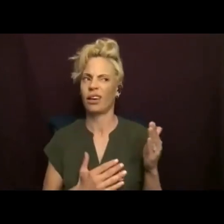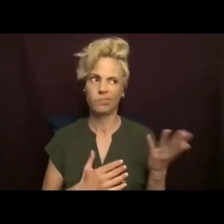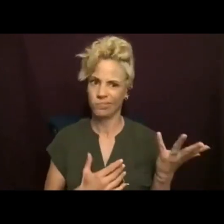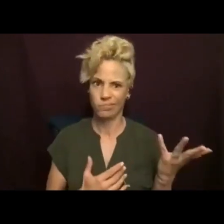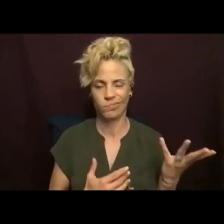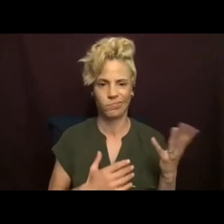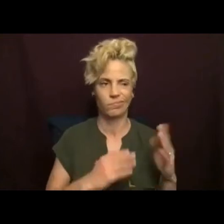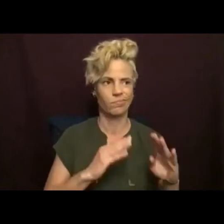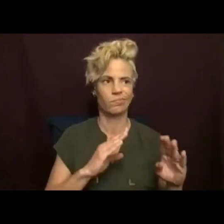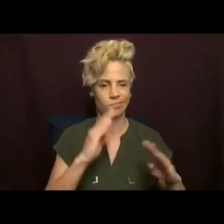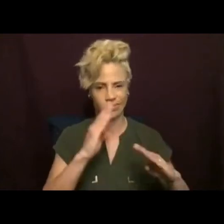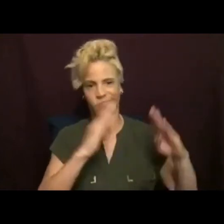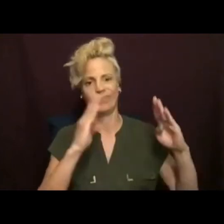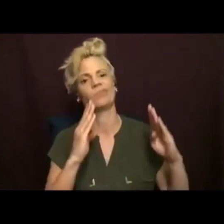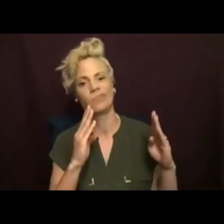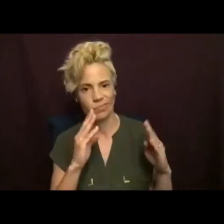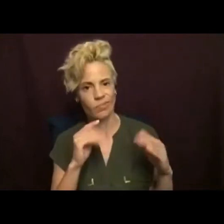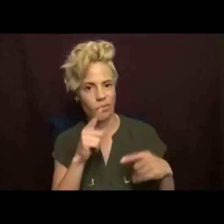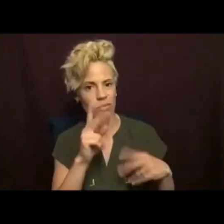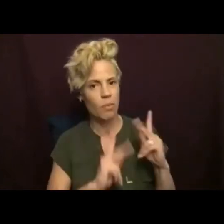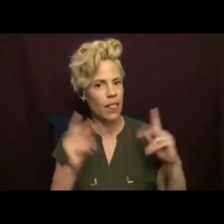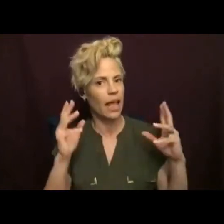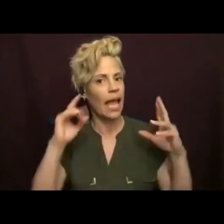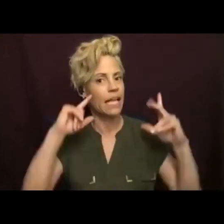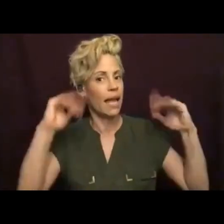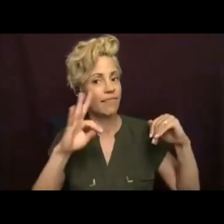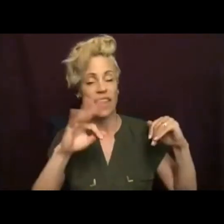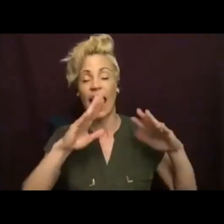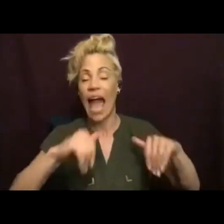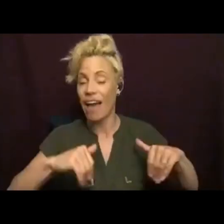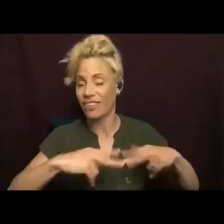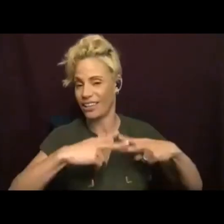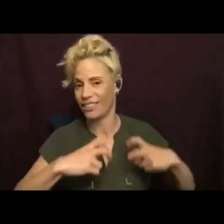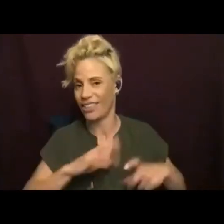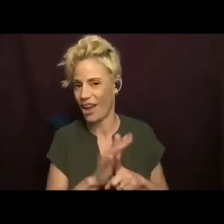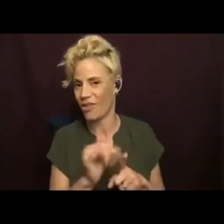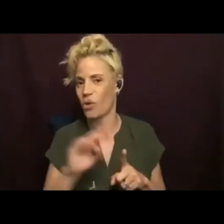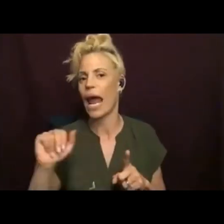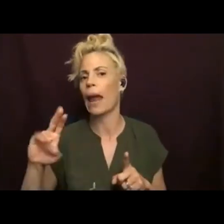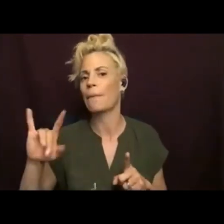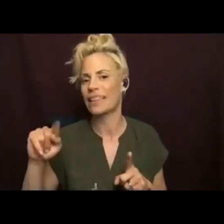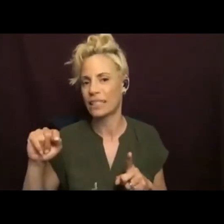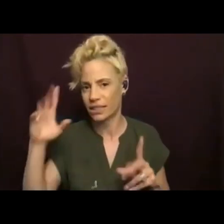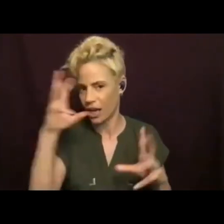when they haven't examined their own able assumptions. So, anyway, I think there's a lot of work still to do,